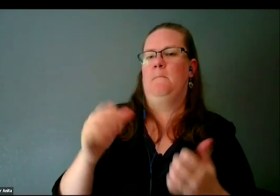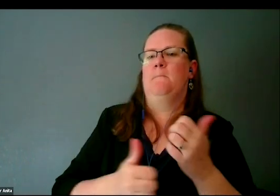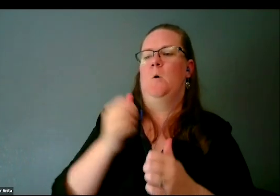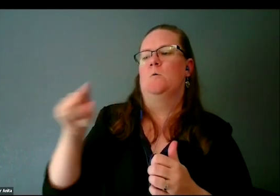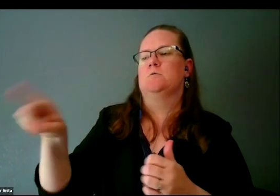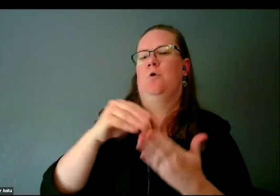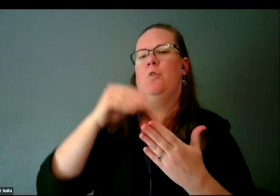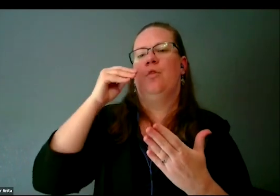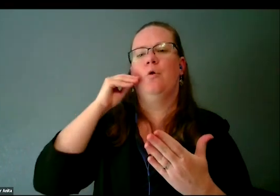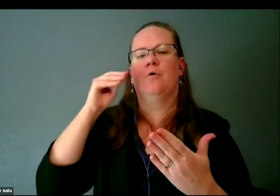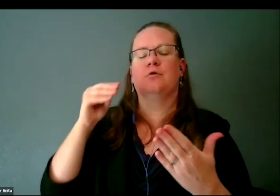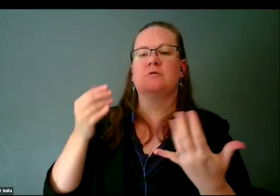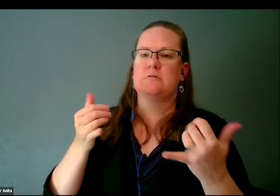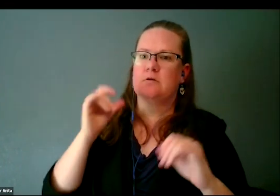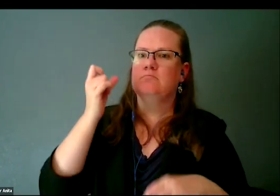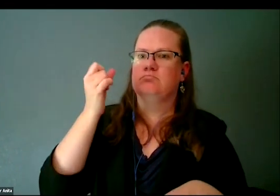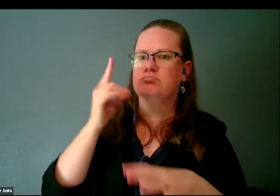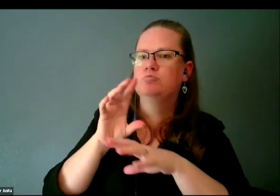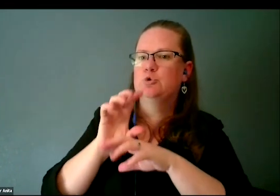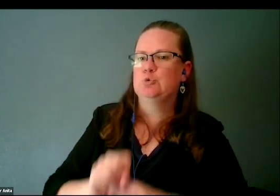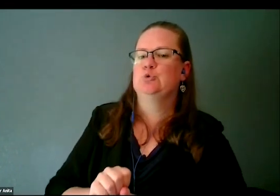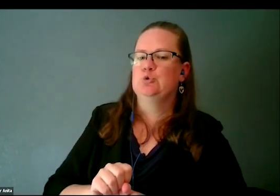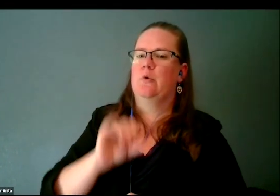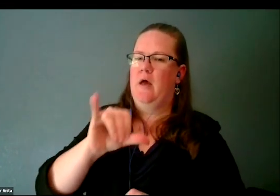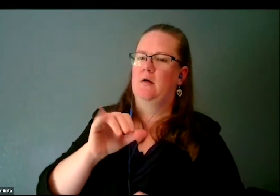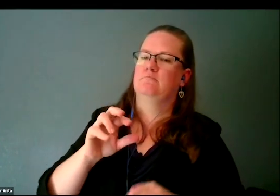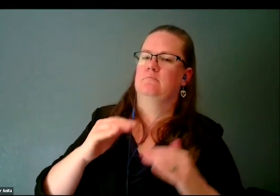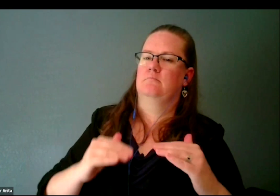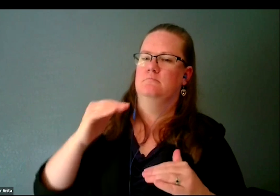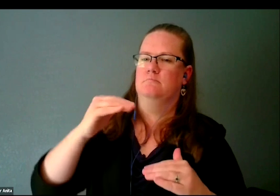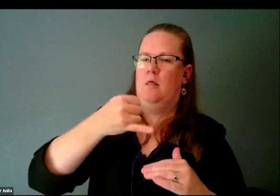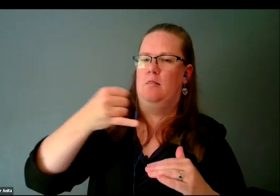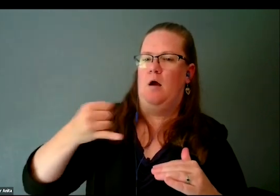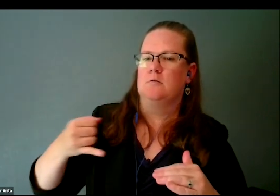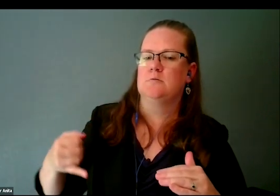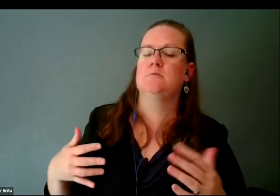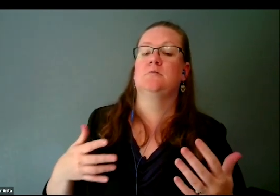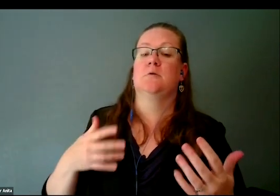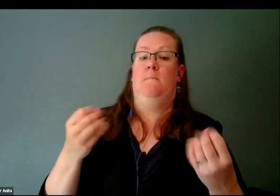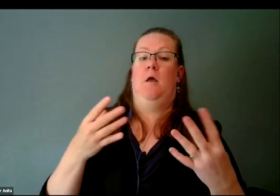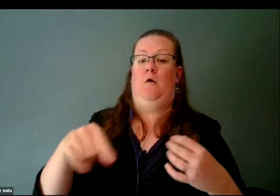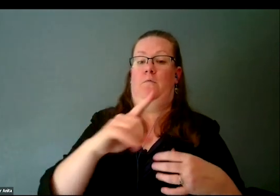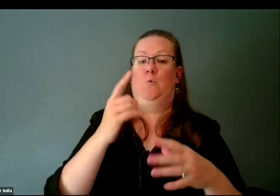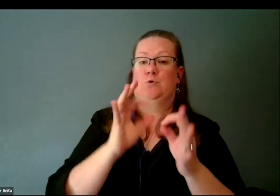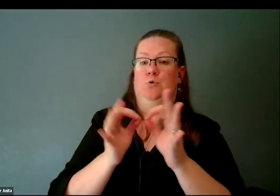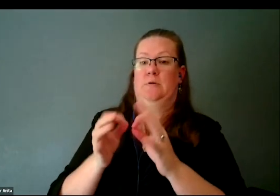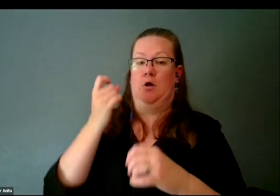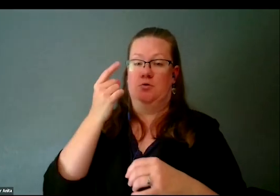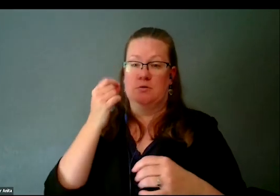A lot of the interpretation of these graphics follows or utilizes the same skills we would be utilizing